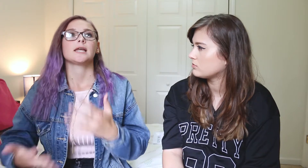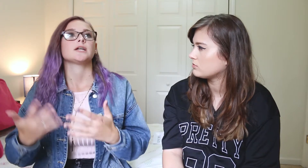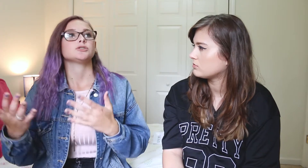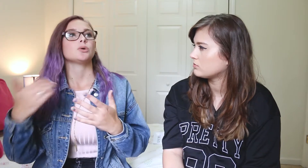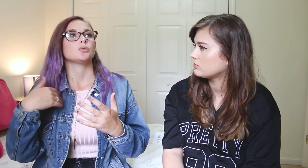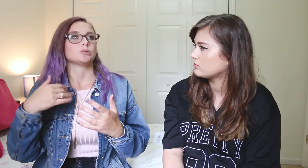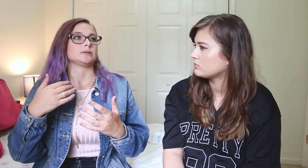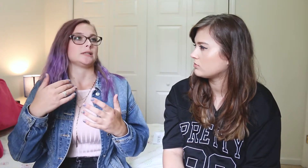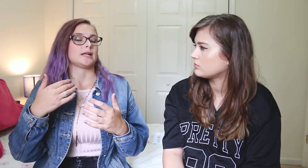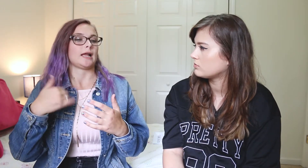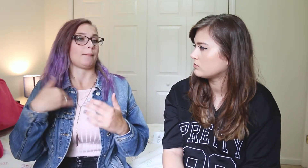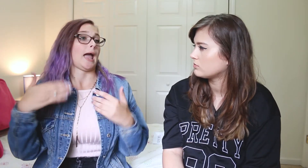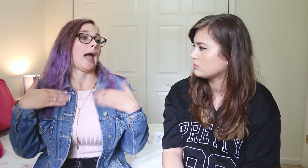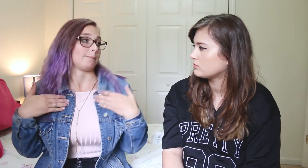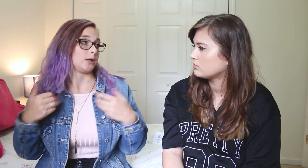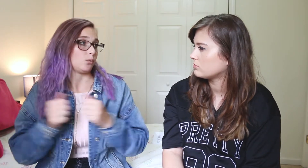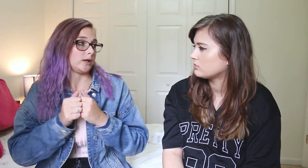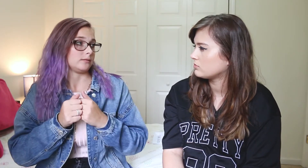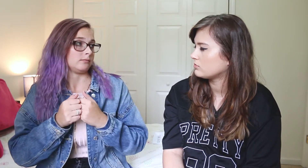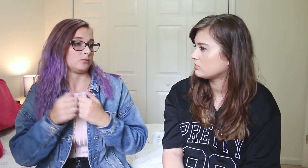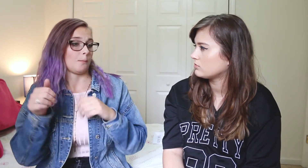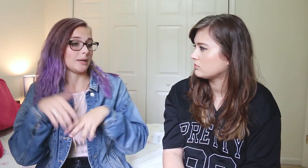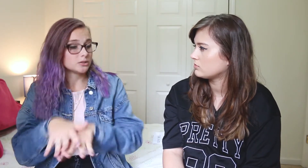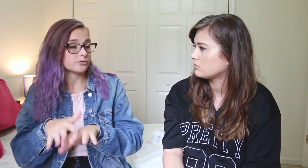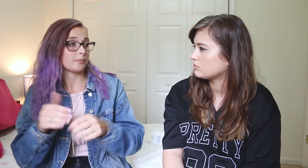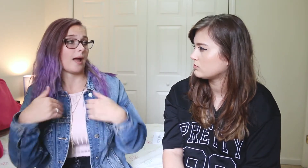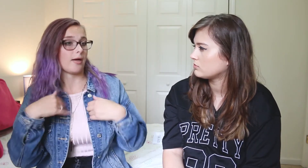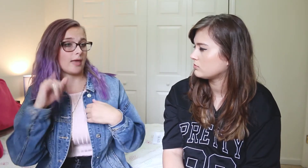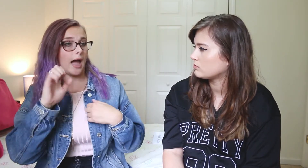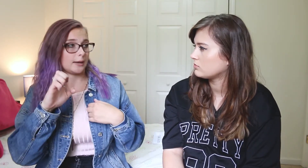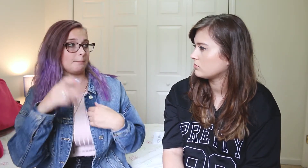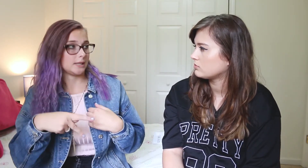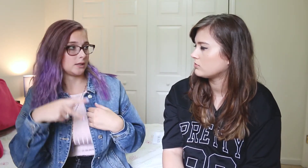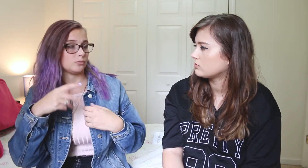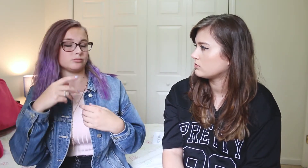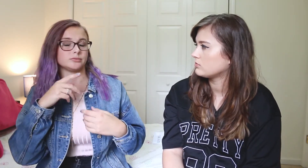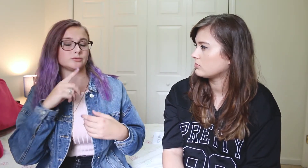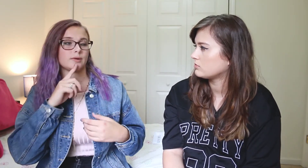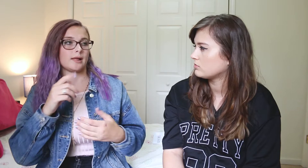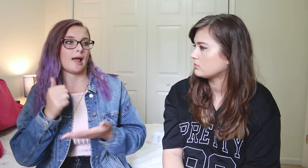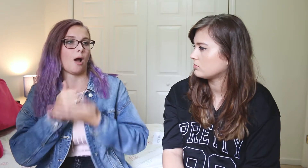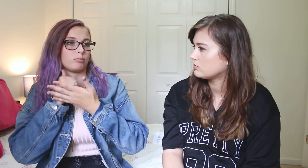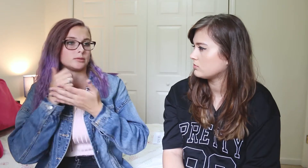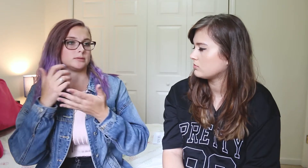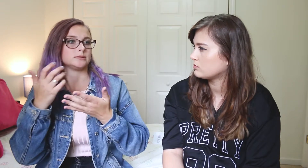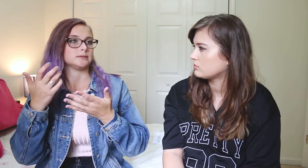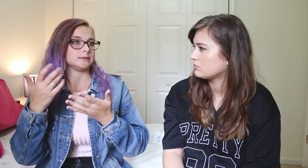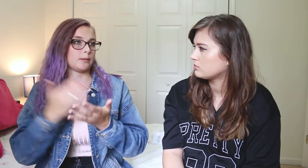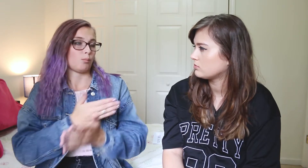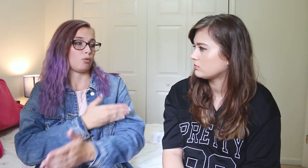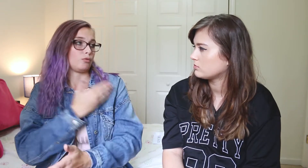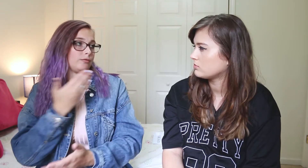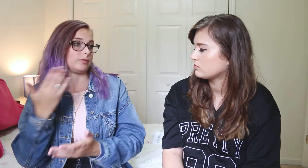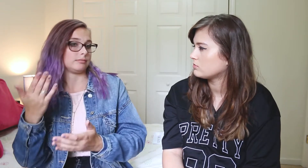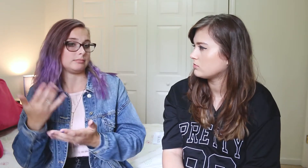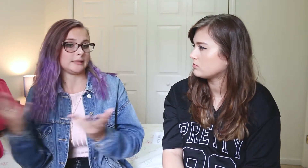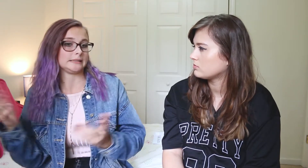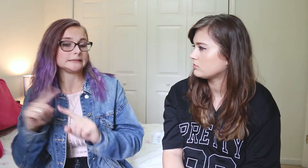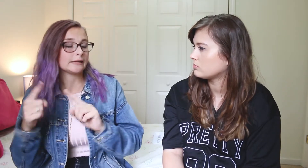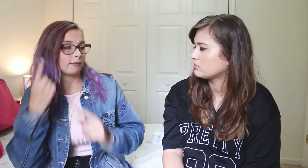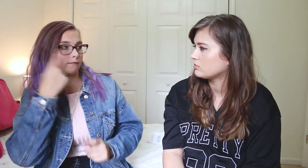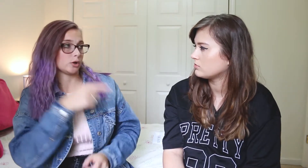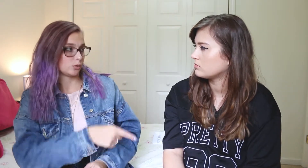But I’m happy as someone who was mainstreamed I had that IEP to really help improve things,